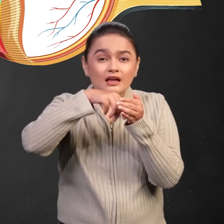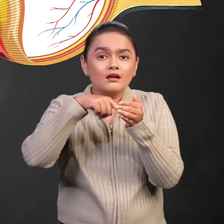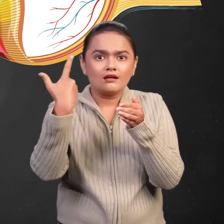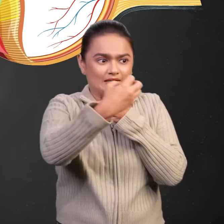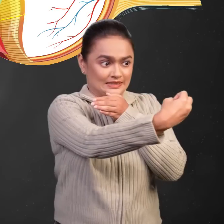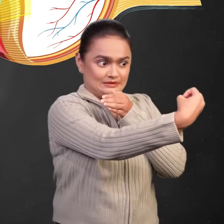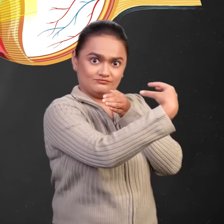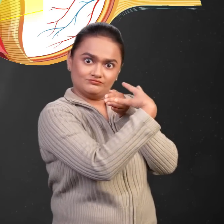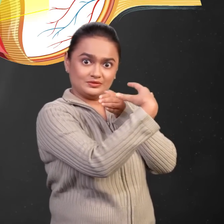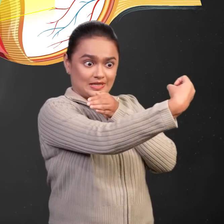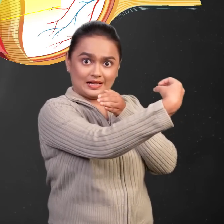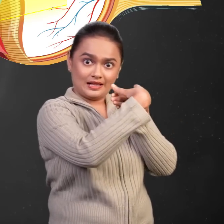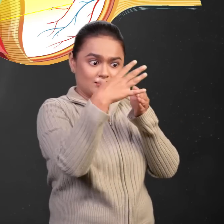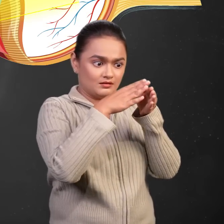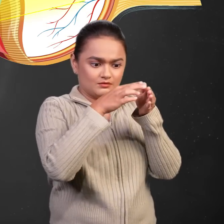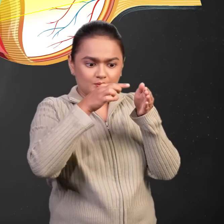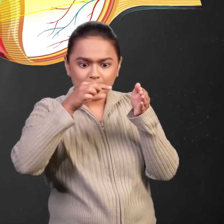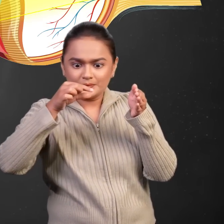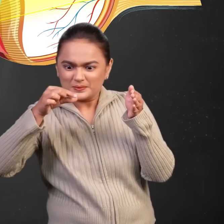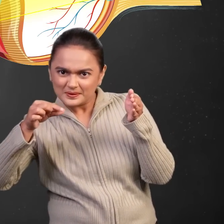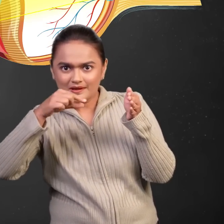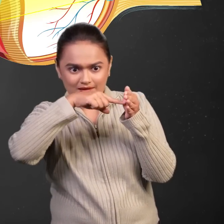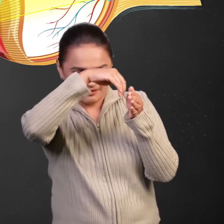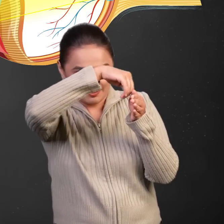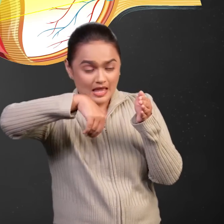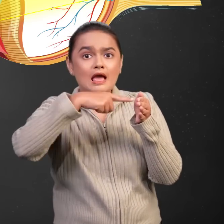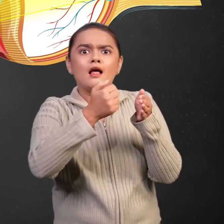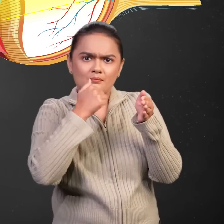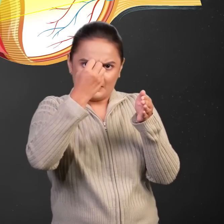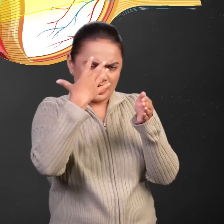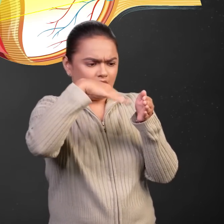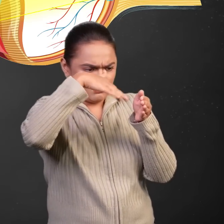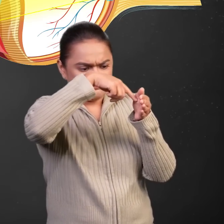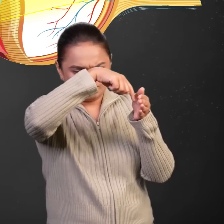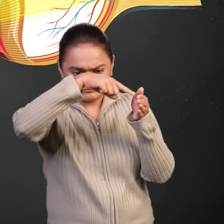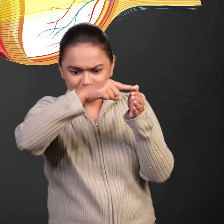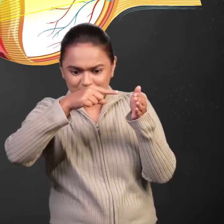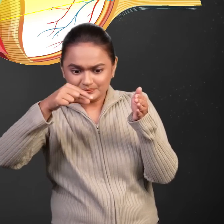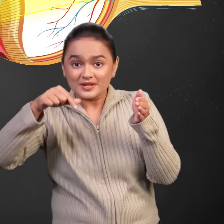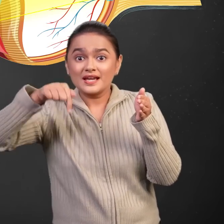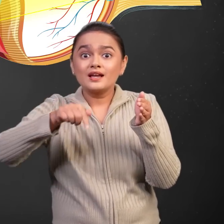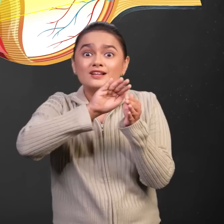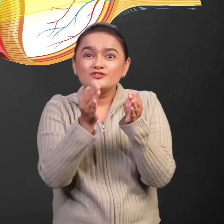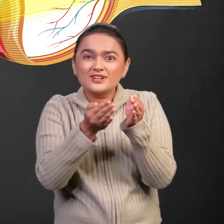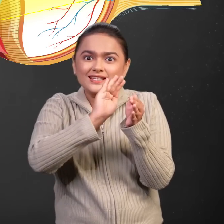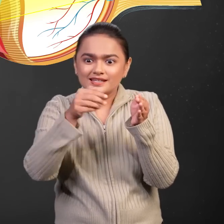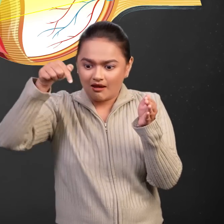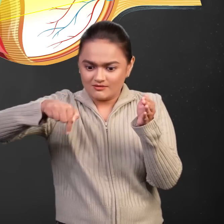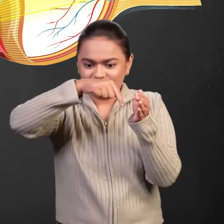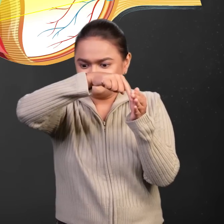refracts the light which is entering the eye, ordered by the light, which is entering the eye for a particular angle so that it falls on the retina.